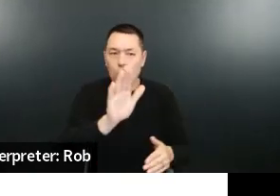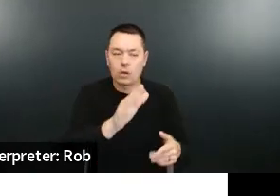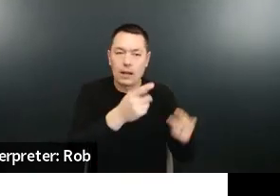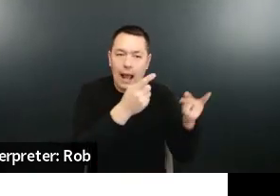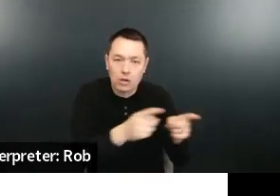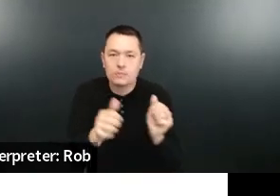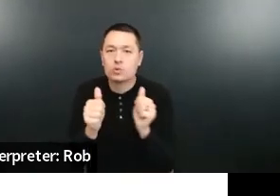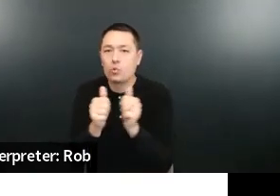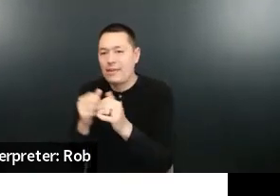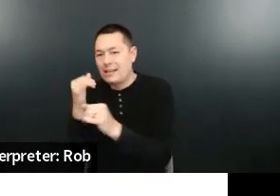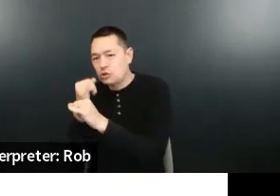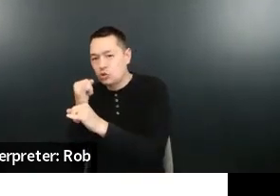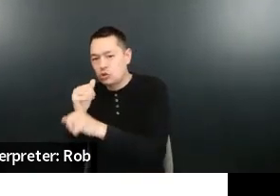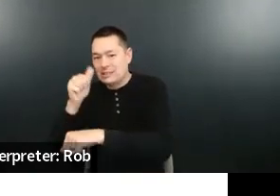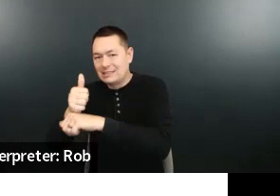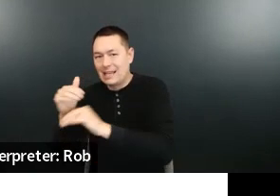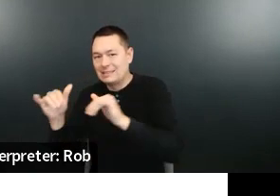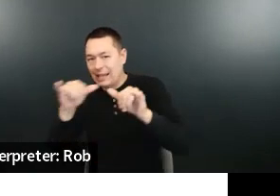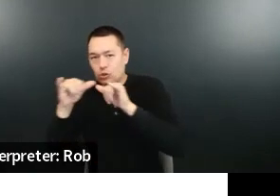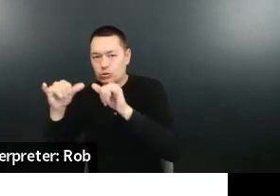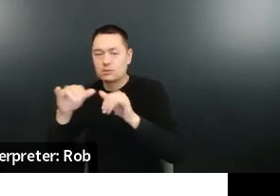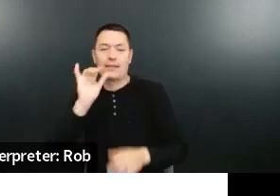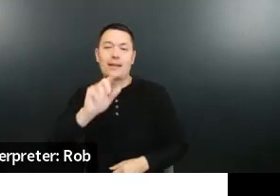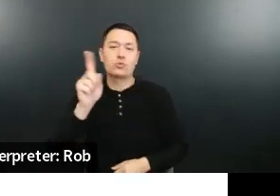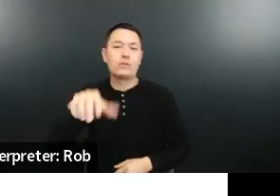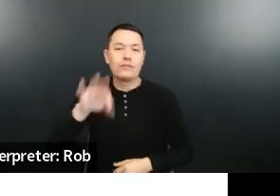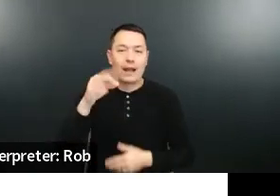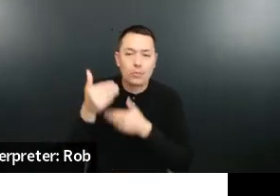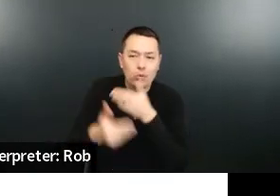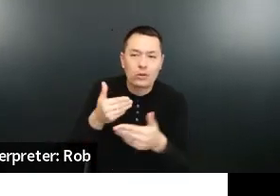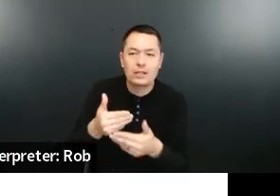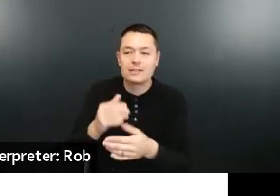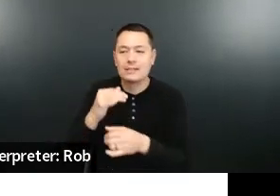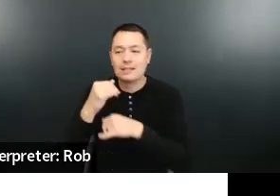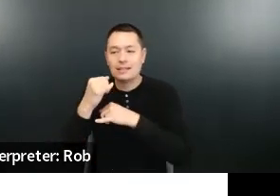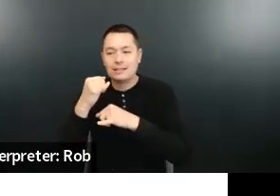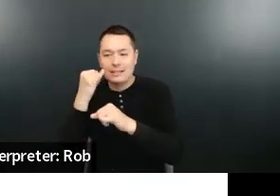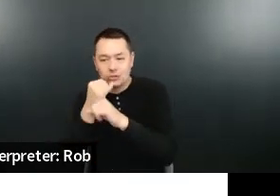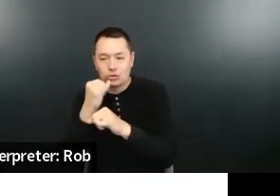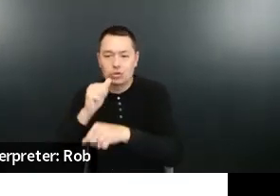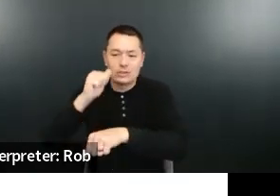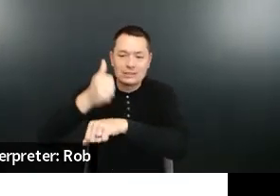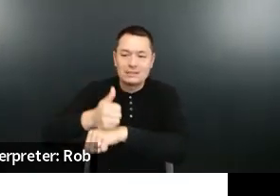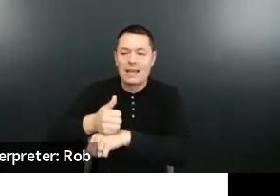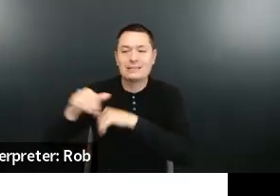And so that's where you'll find our progress on our institutional set standards, which is an accreditation requirement.